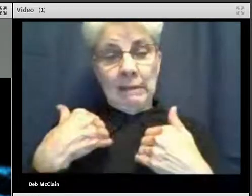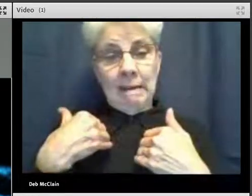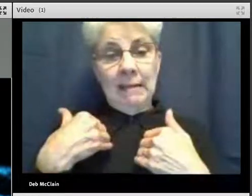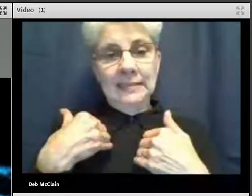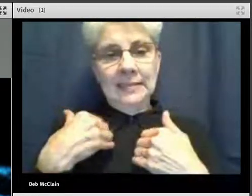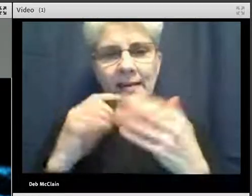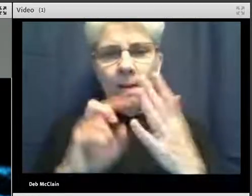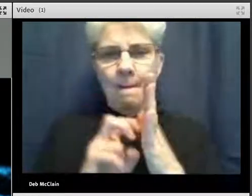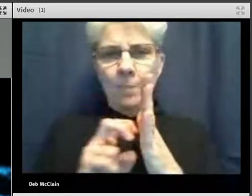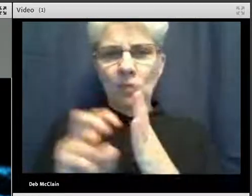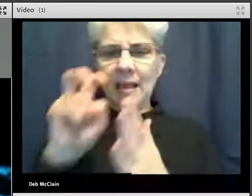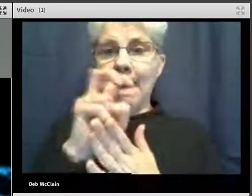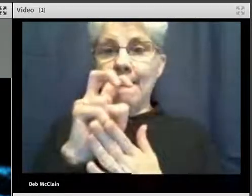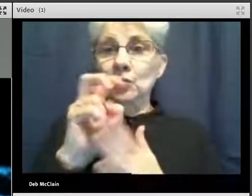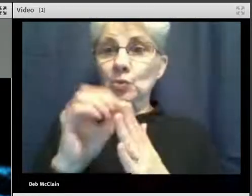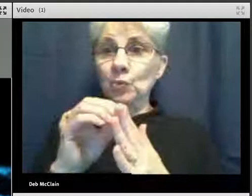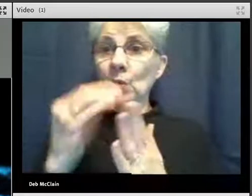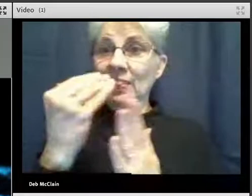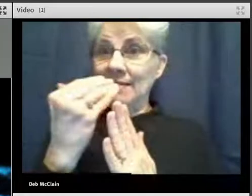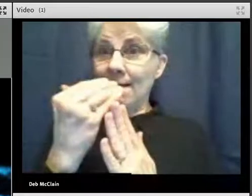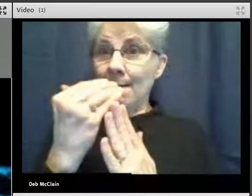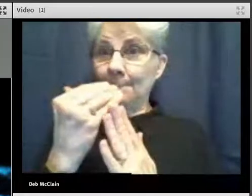to the top of a search of the search engine.